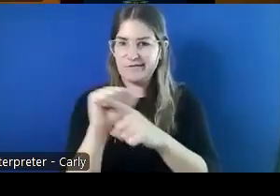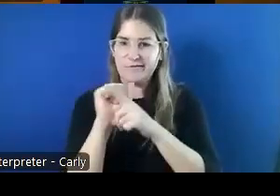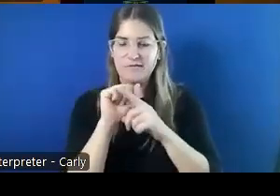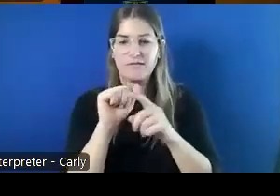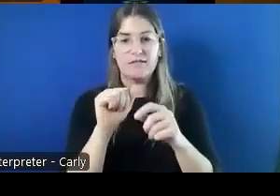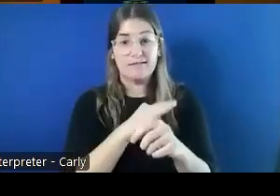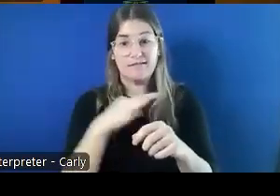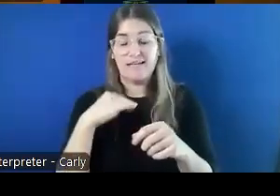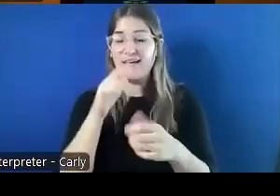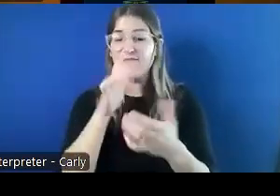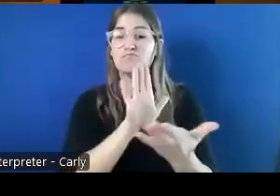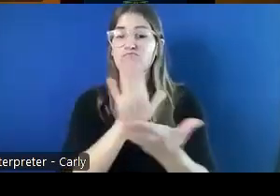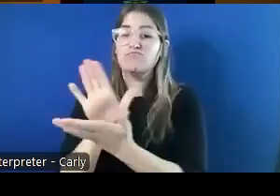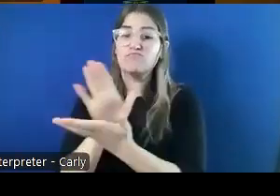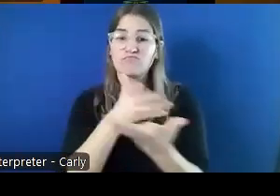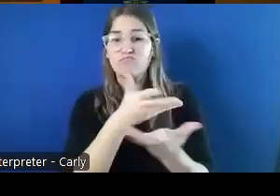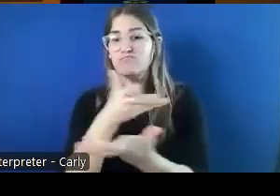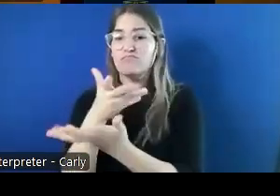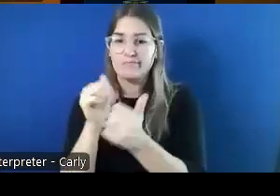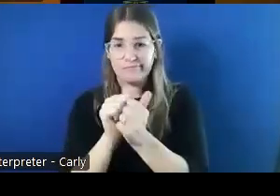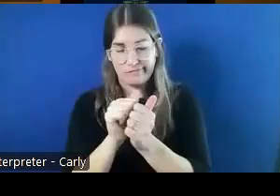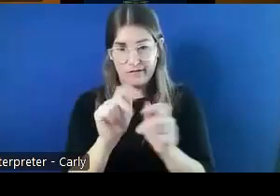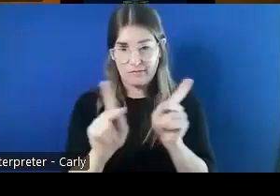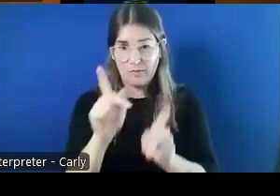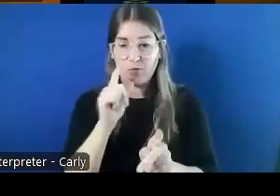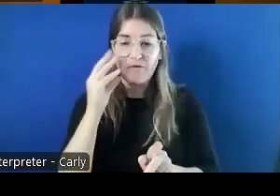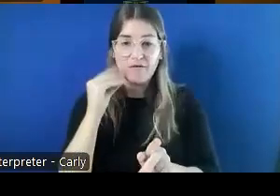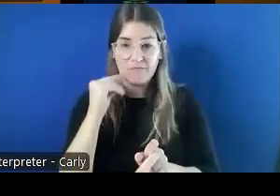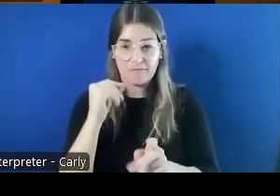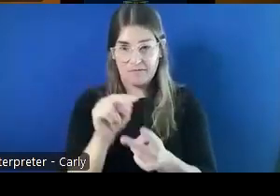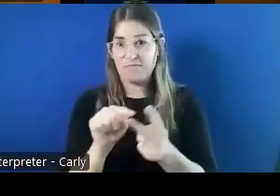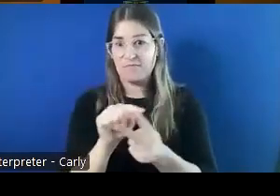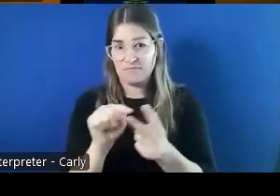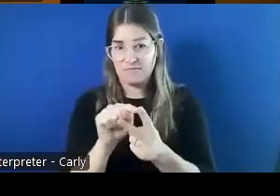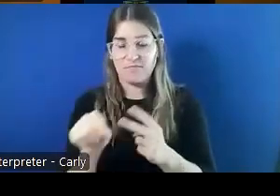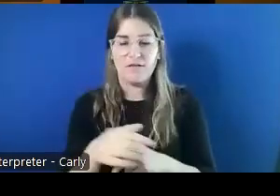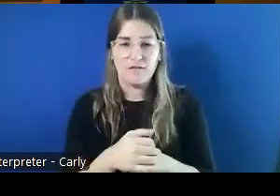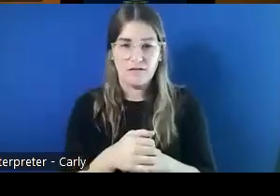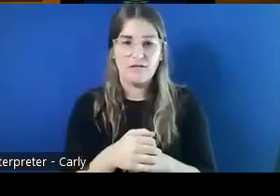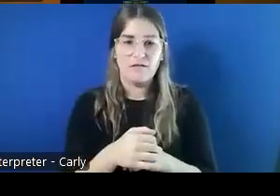and caregivers and even scaling intervention sometimes to be very small where it is simply